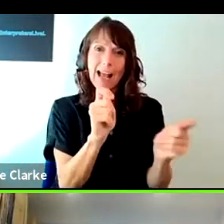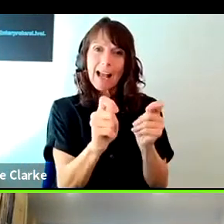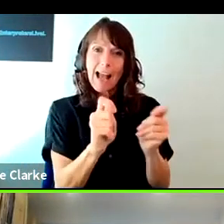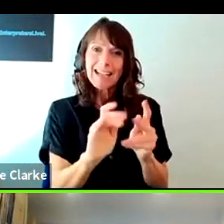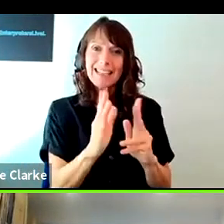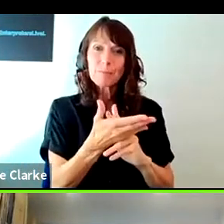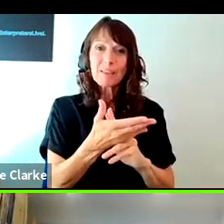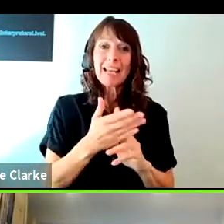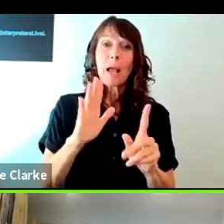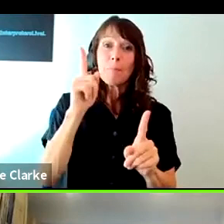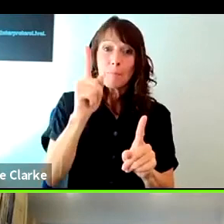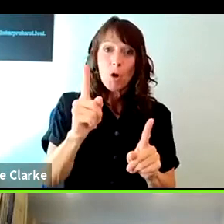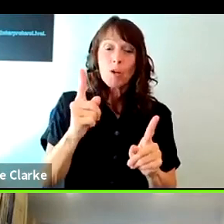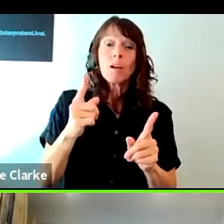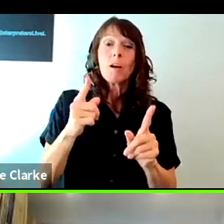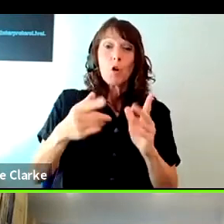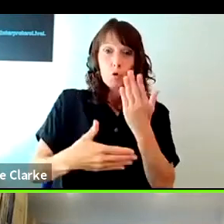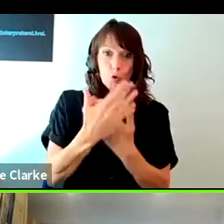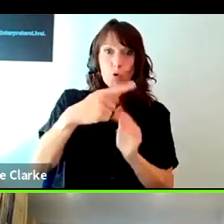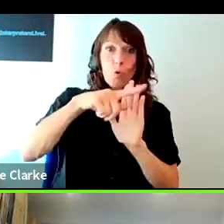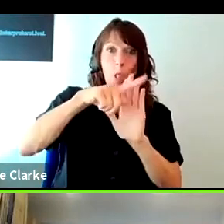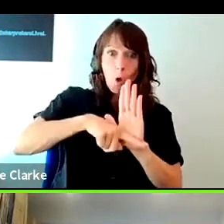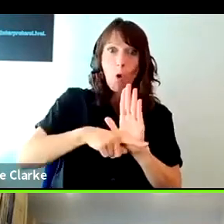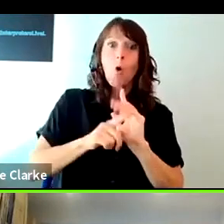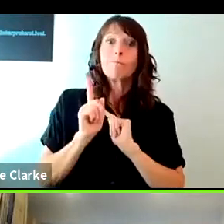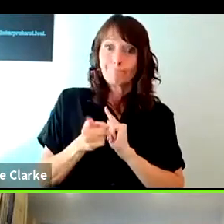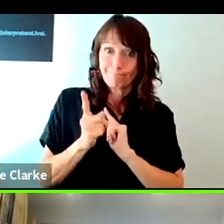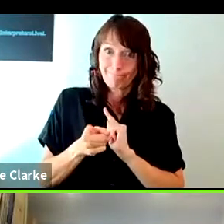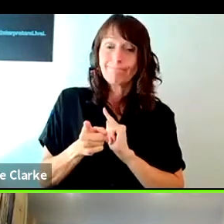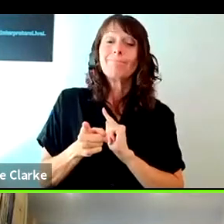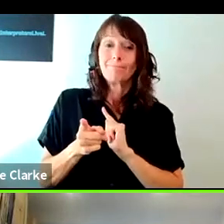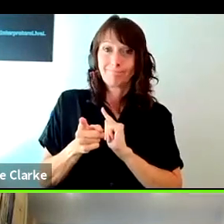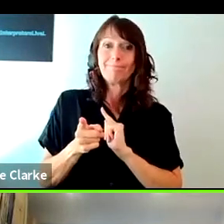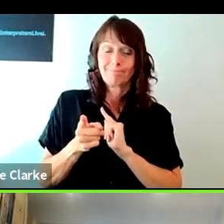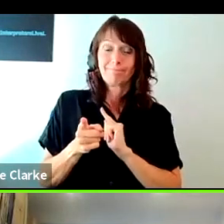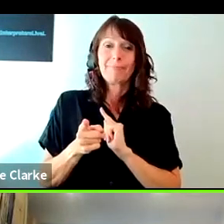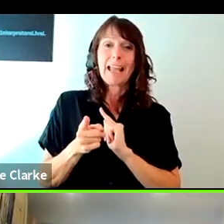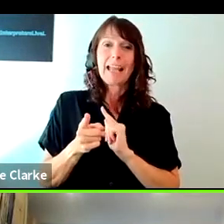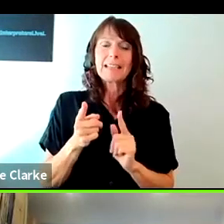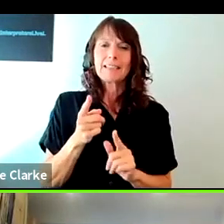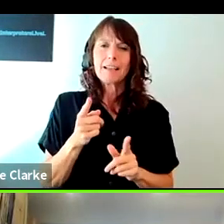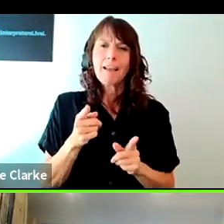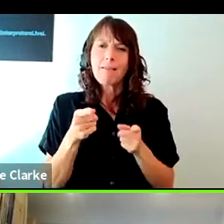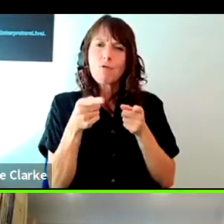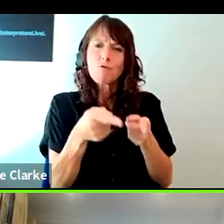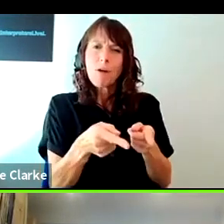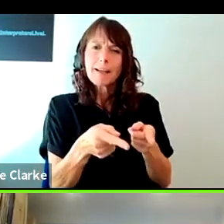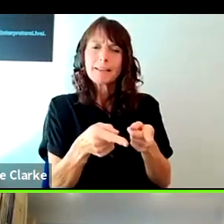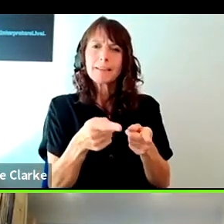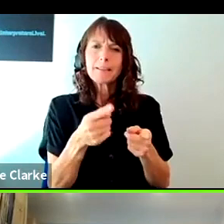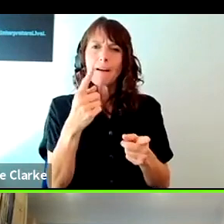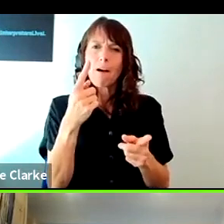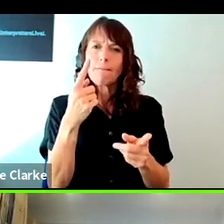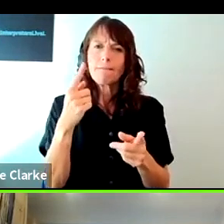And it's the threat of the random testing by GDS that is driving that